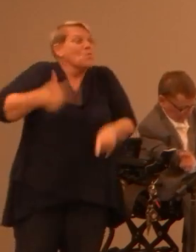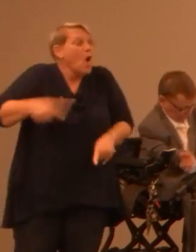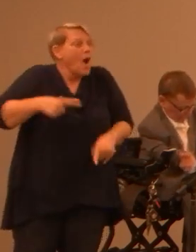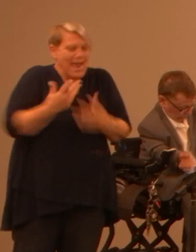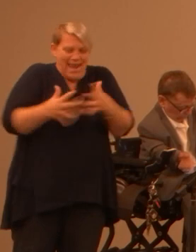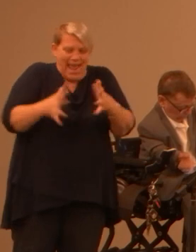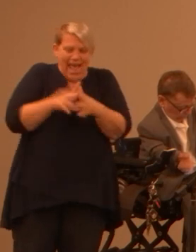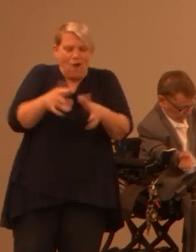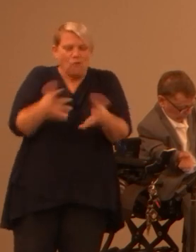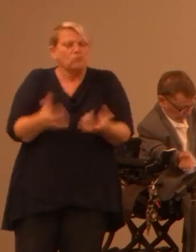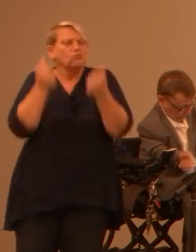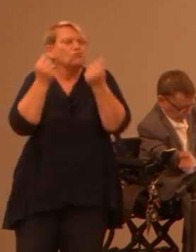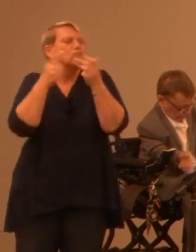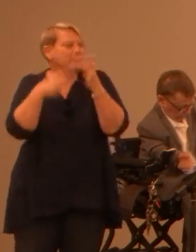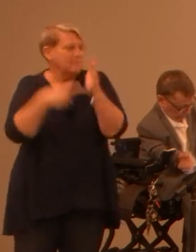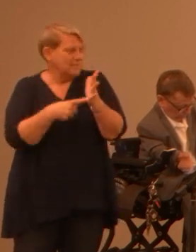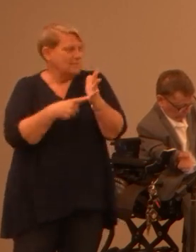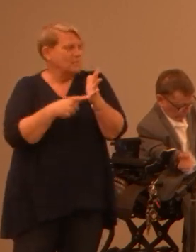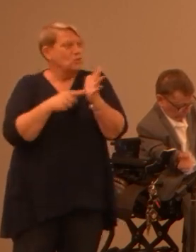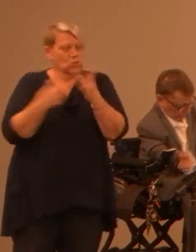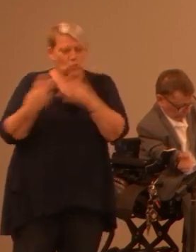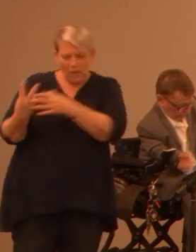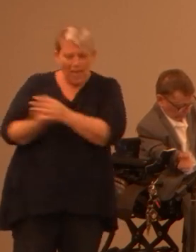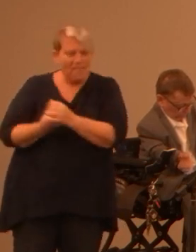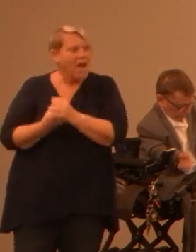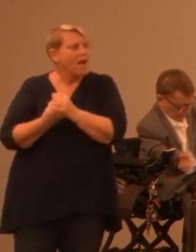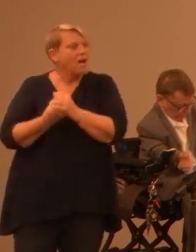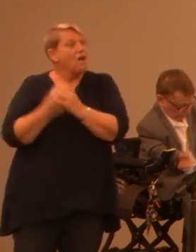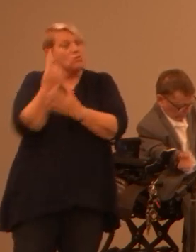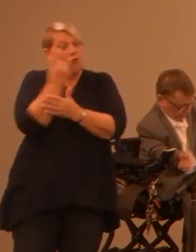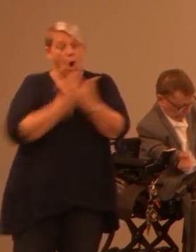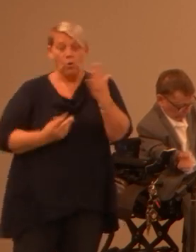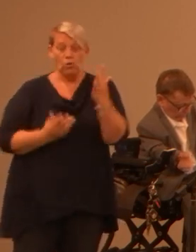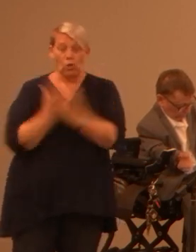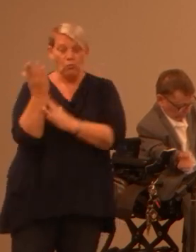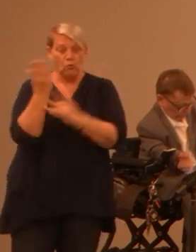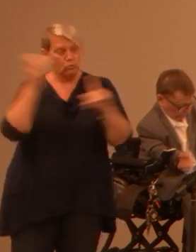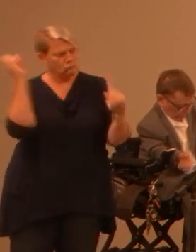achieved it, together, because it is only through shining a light on the